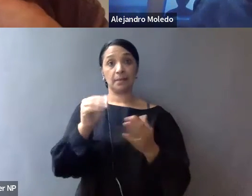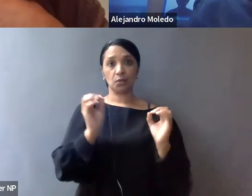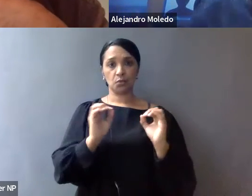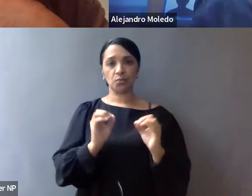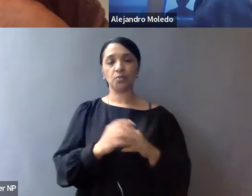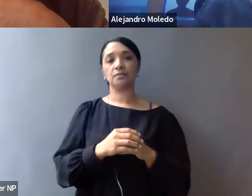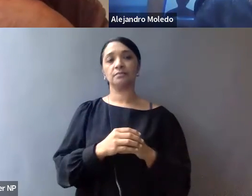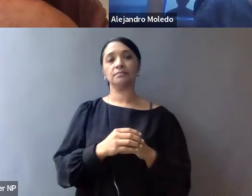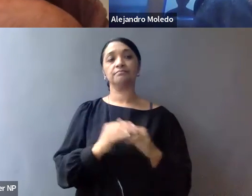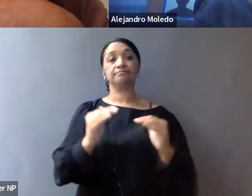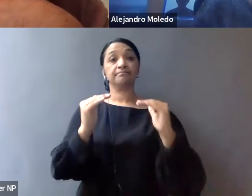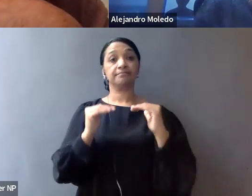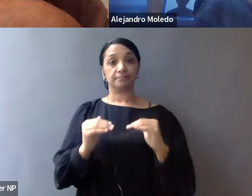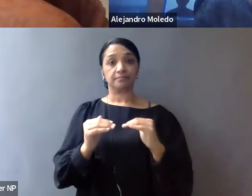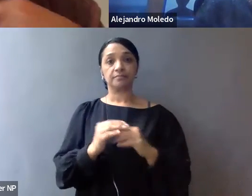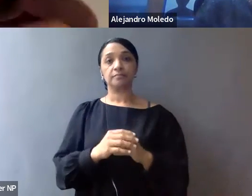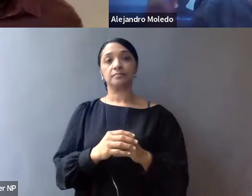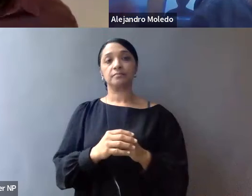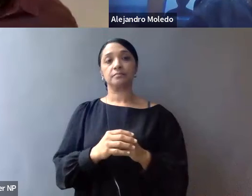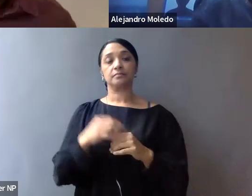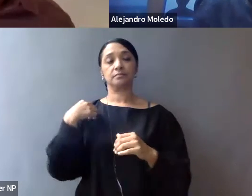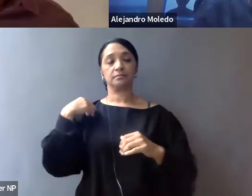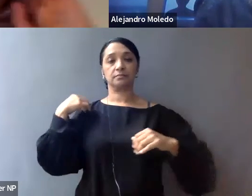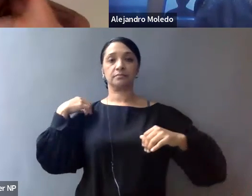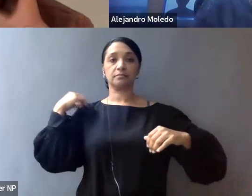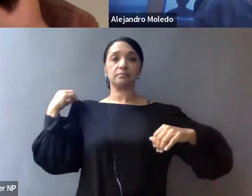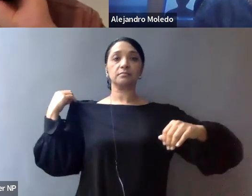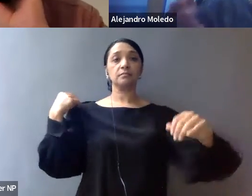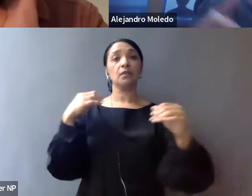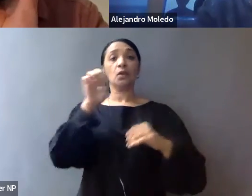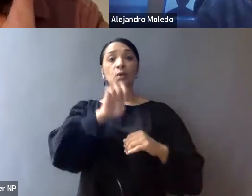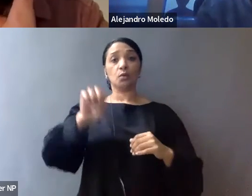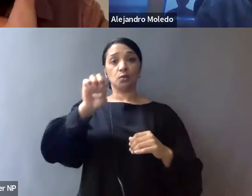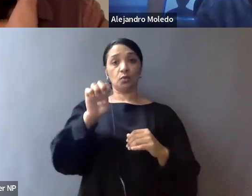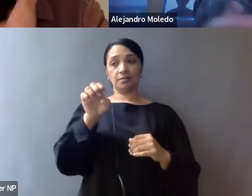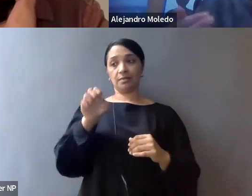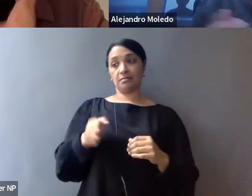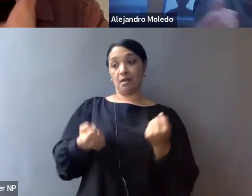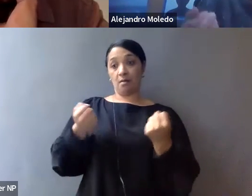a European citizen with the European Parking Card will be able to park for free.